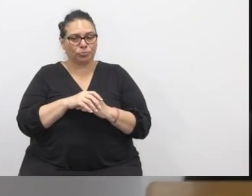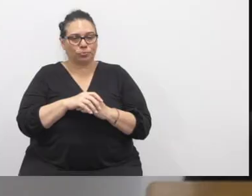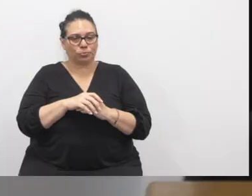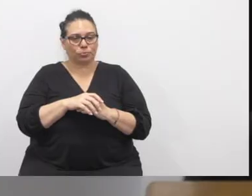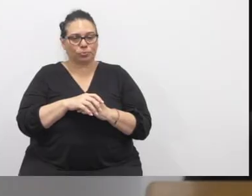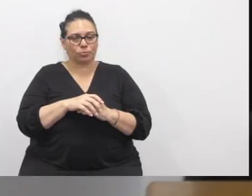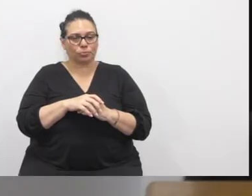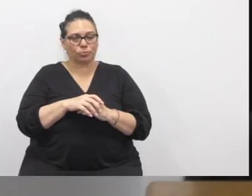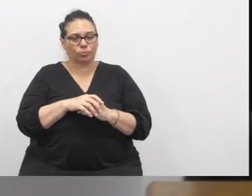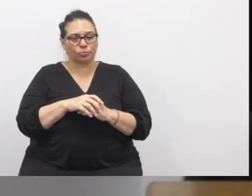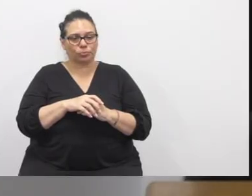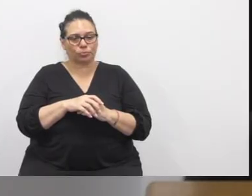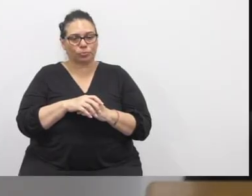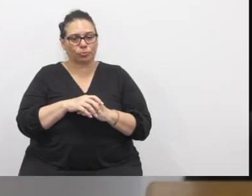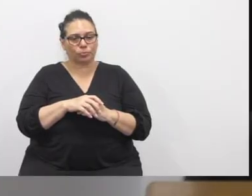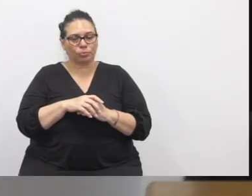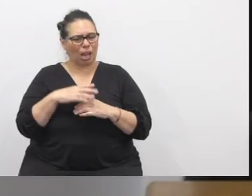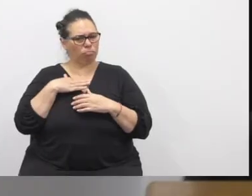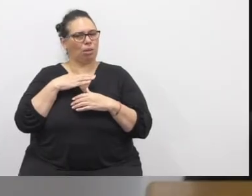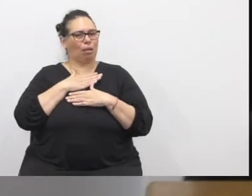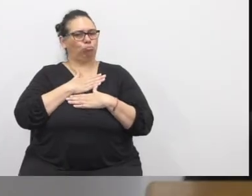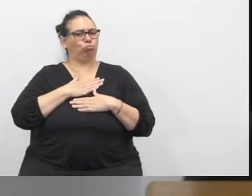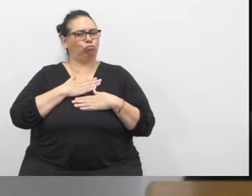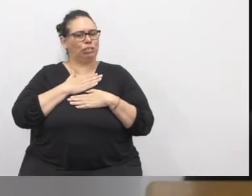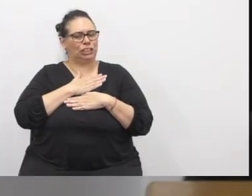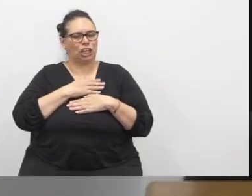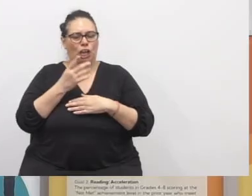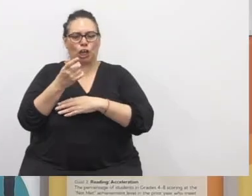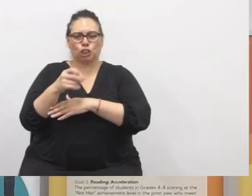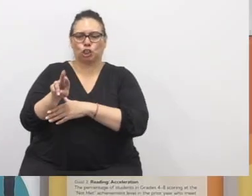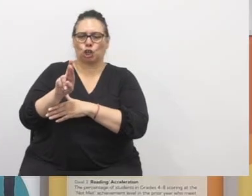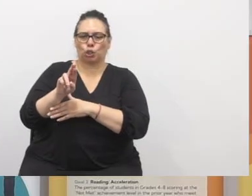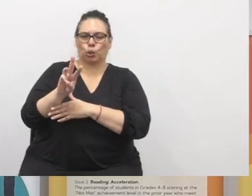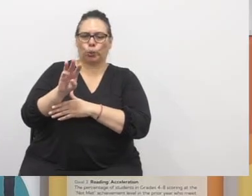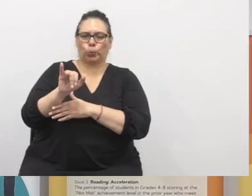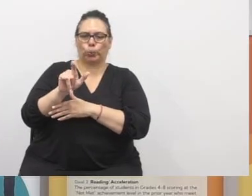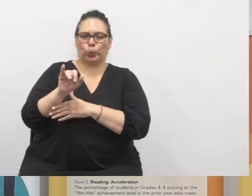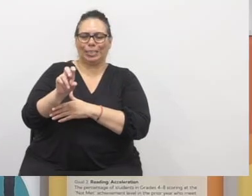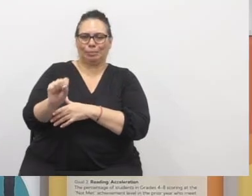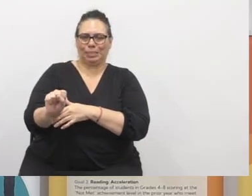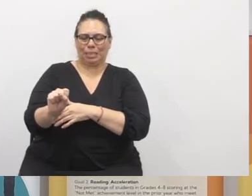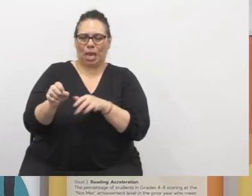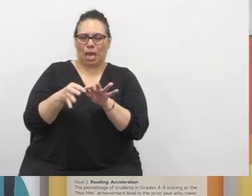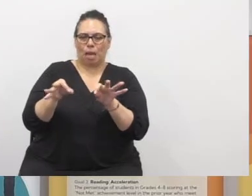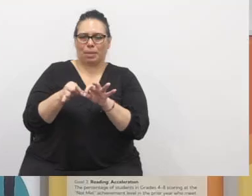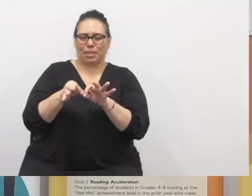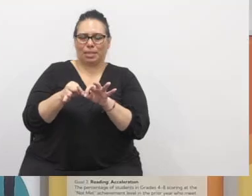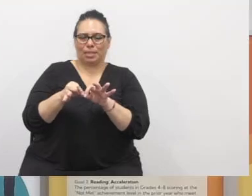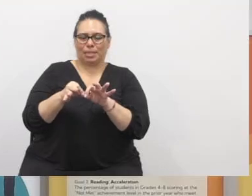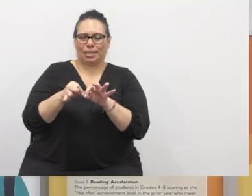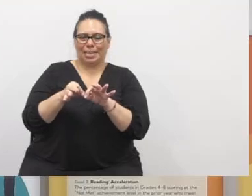Well, one, I was appreciative of Dr. Williams' comment about that. Person to person connection when we talk about the sense of belonging, right?